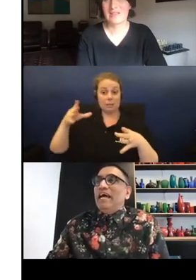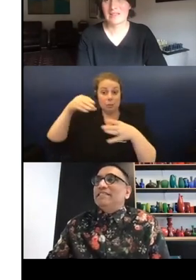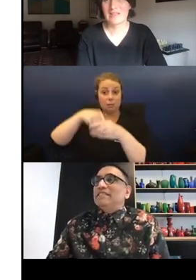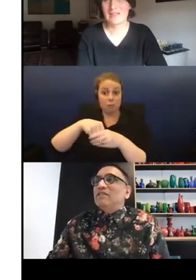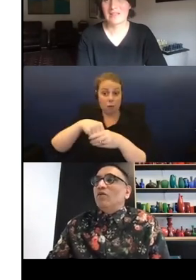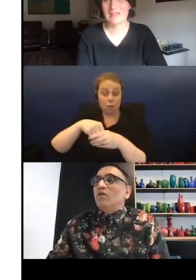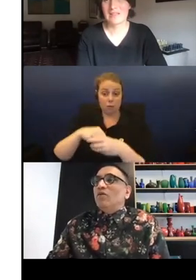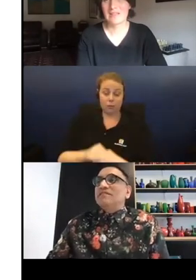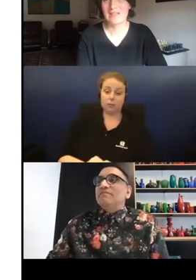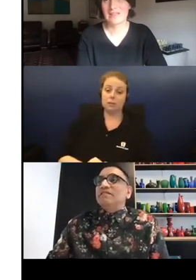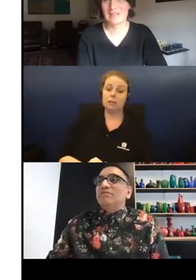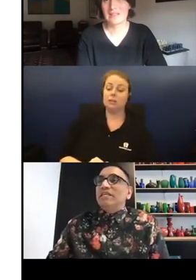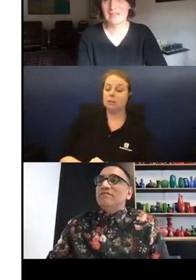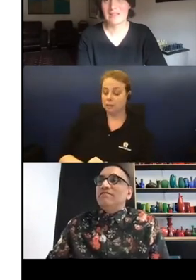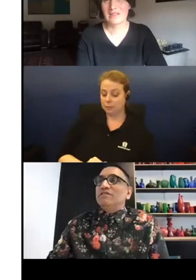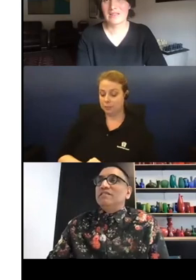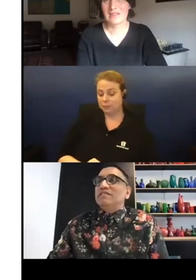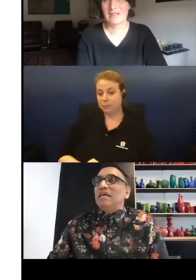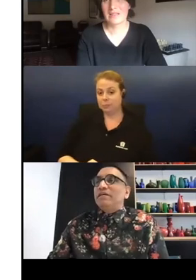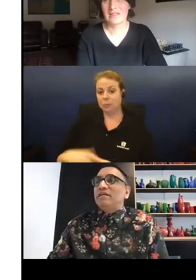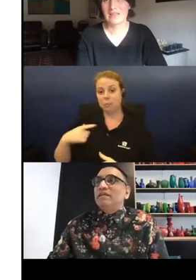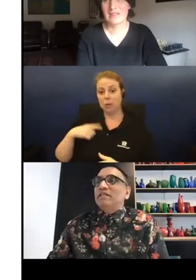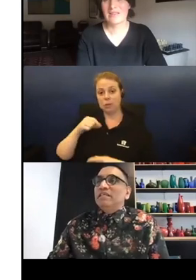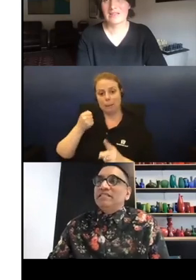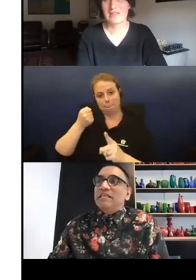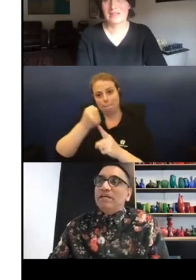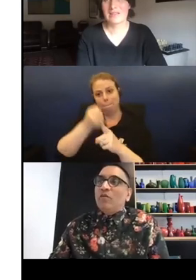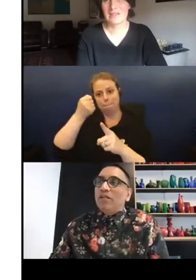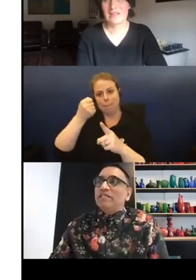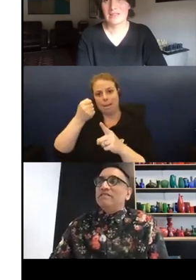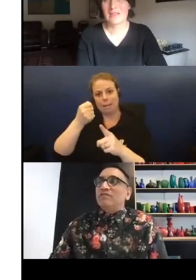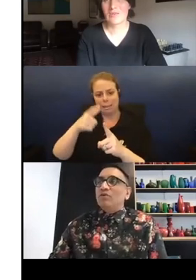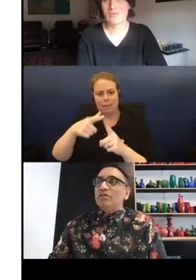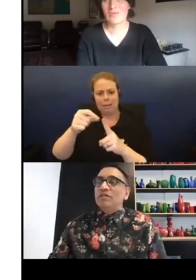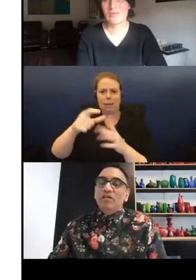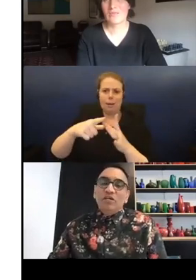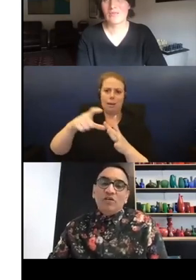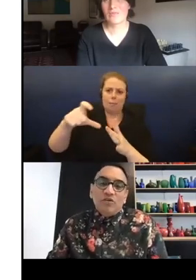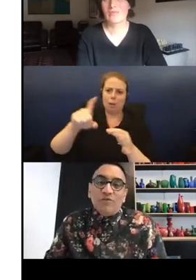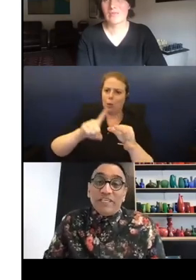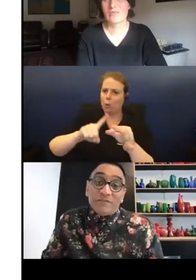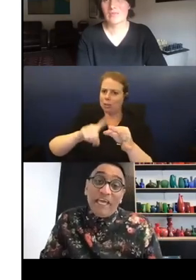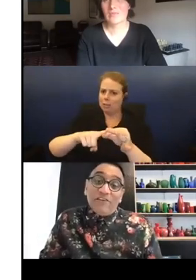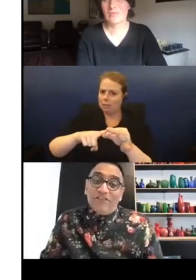it also seems to reinforce this epic these epic qualities of the work could you expand on that